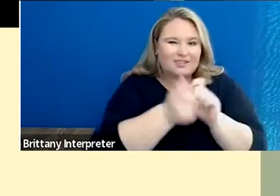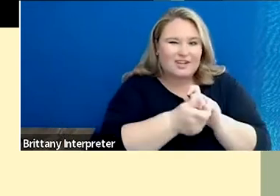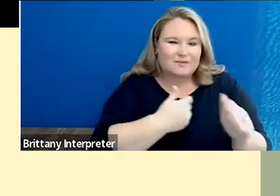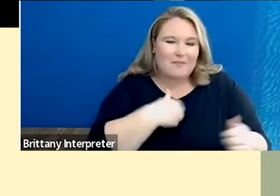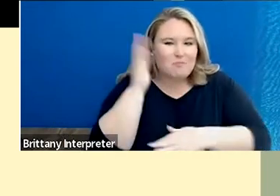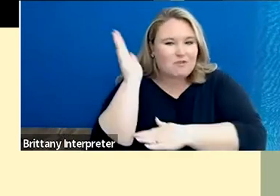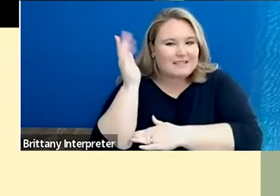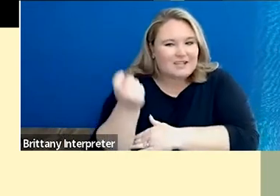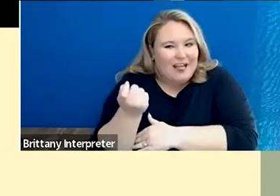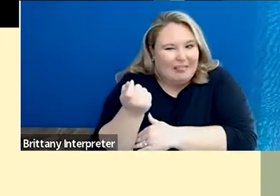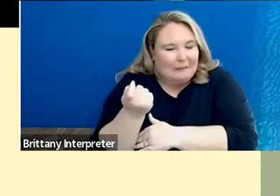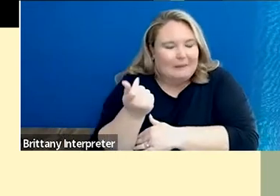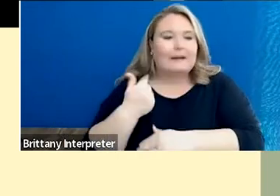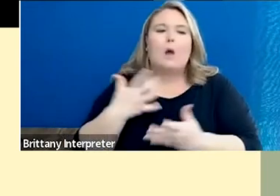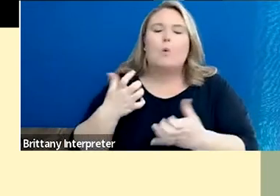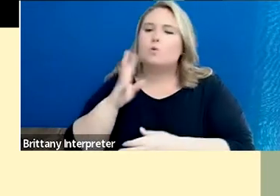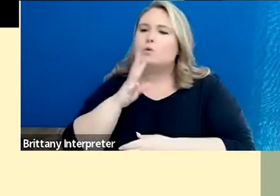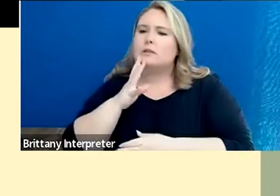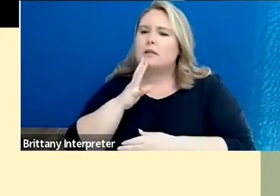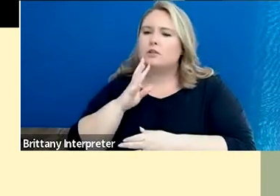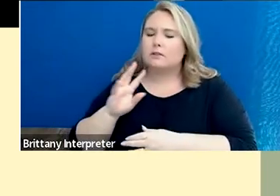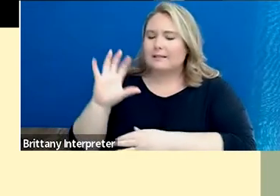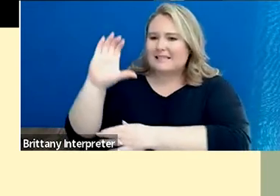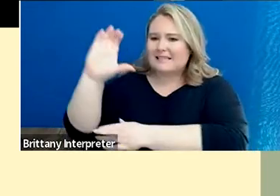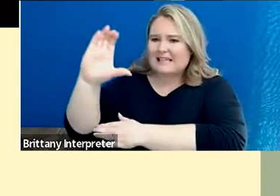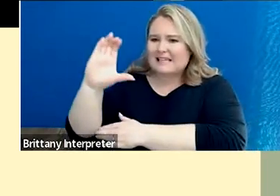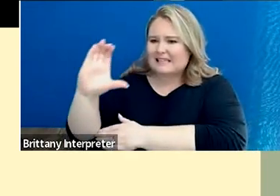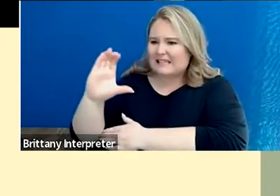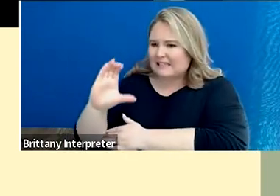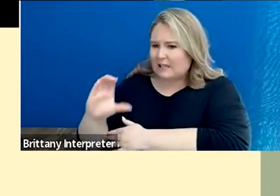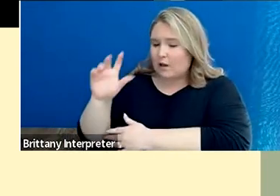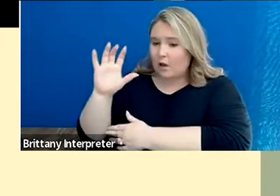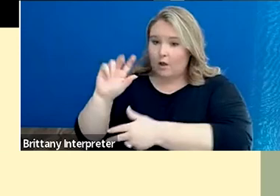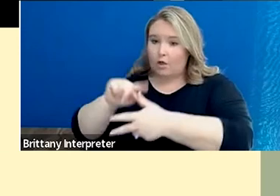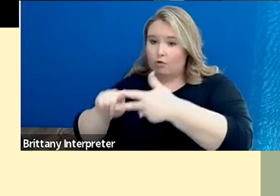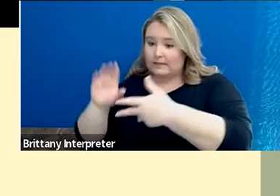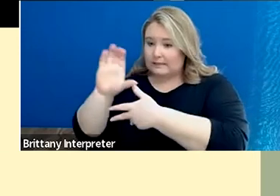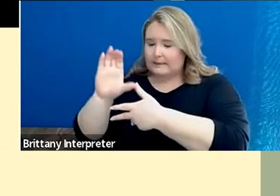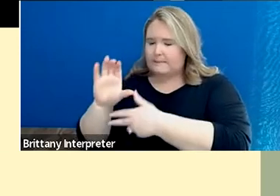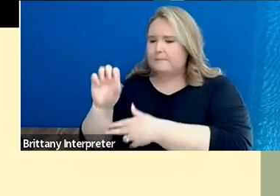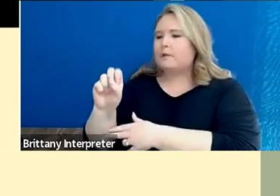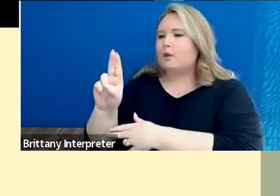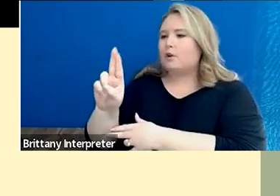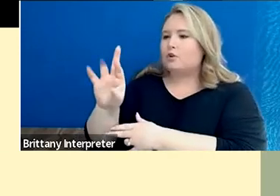I wanna talk about the three C's of bad buildings. Okay, in Surfside, last year we had the unfortunate collapse